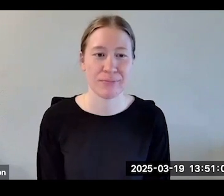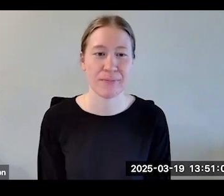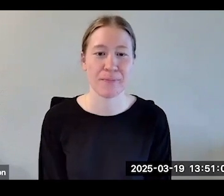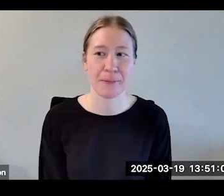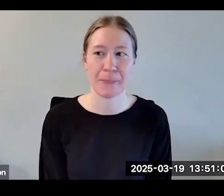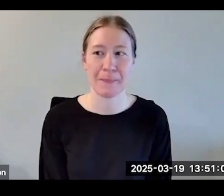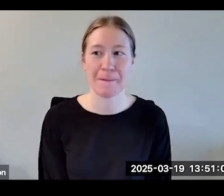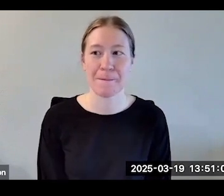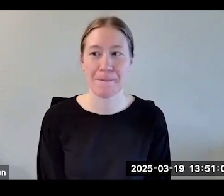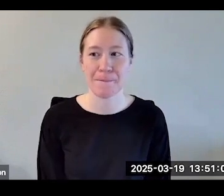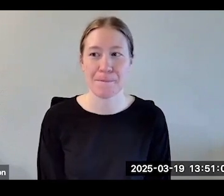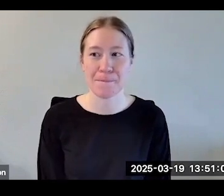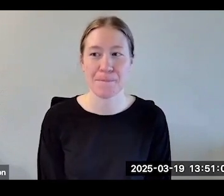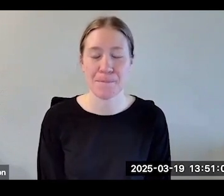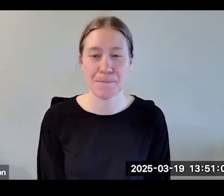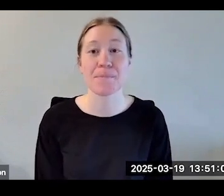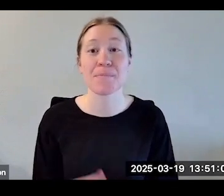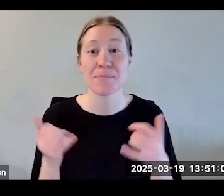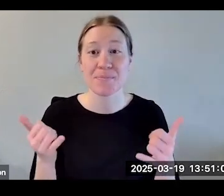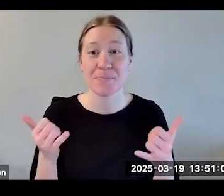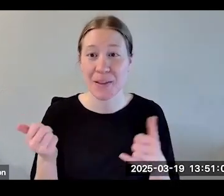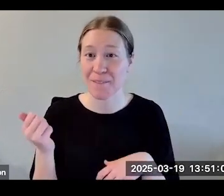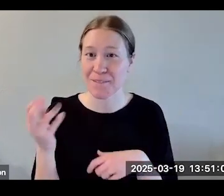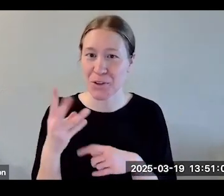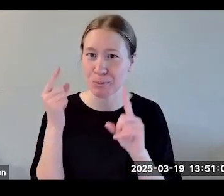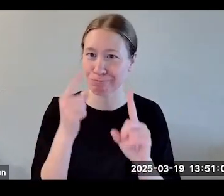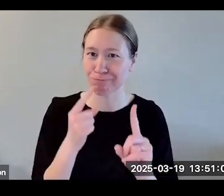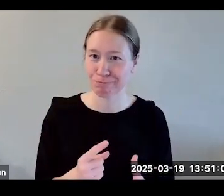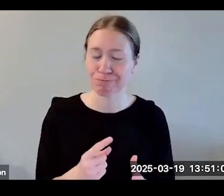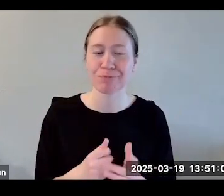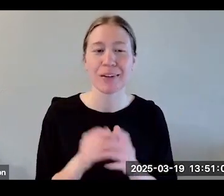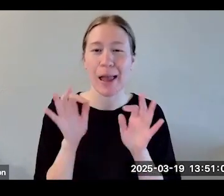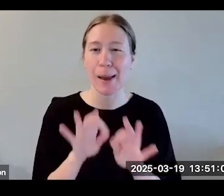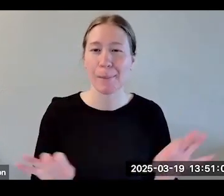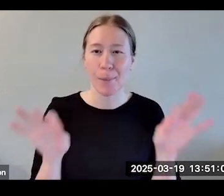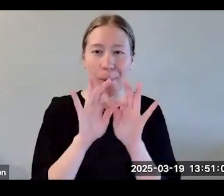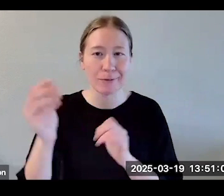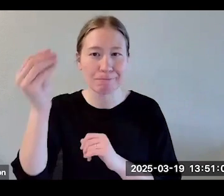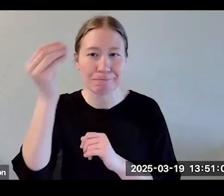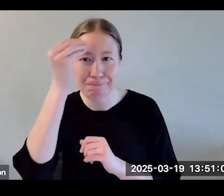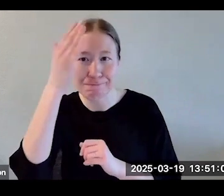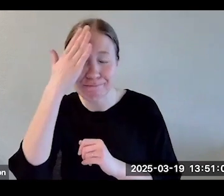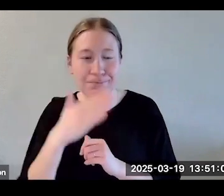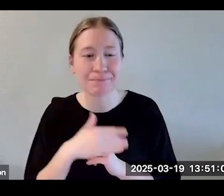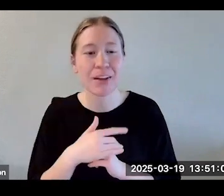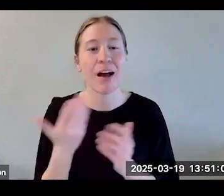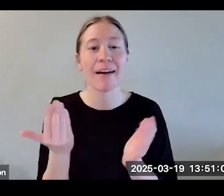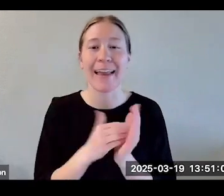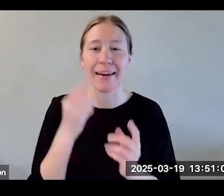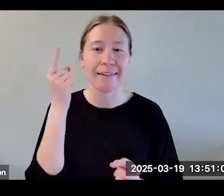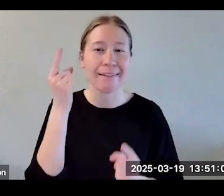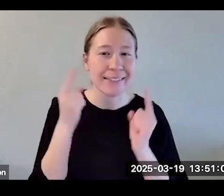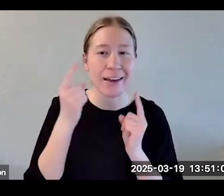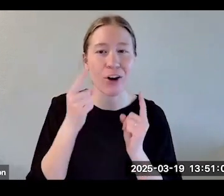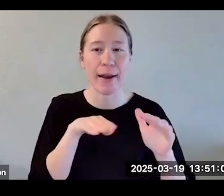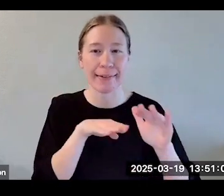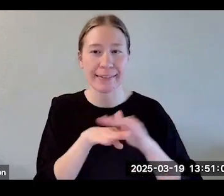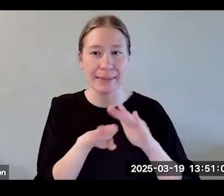All righty, so a couple of key takeaways from the presentation today. Again, consider those accessibility questions as you build your documents.